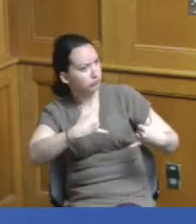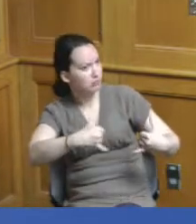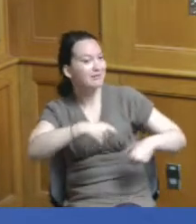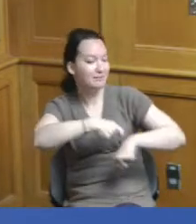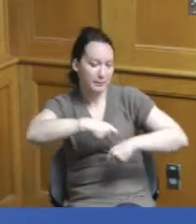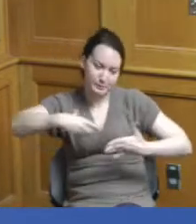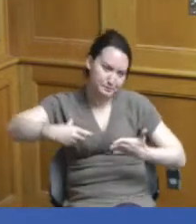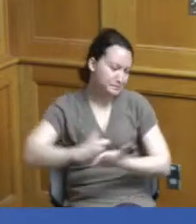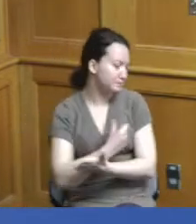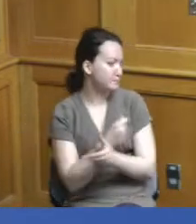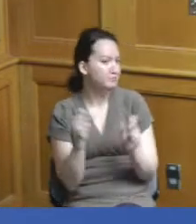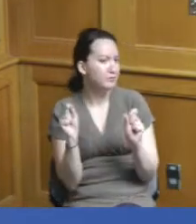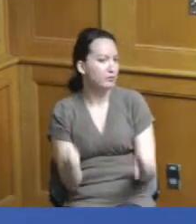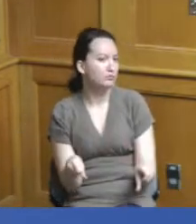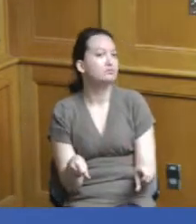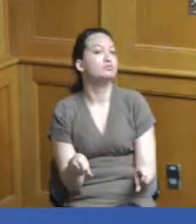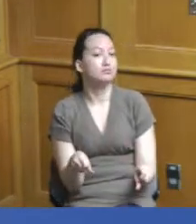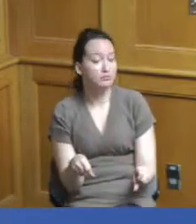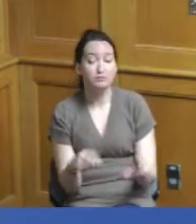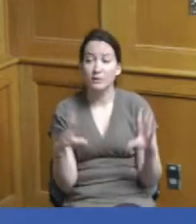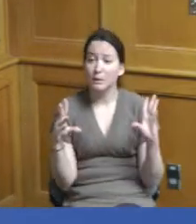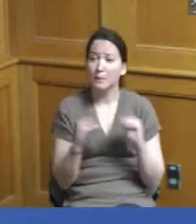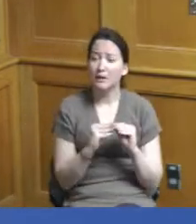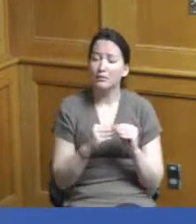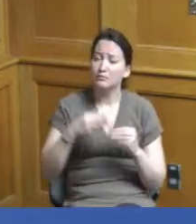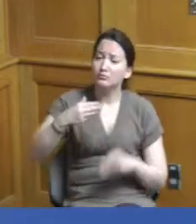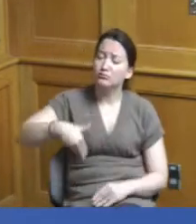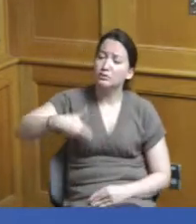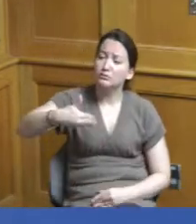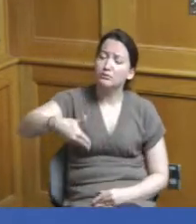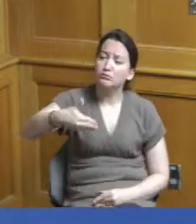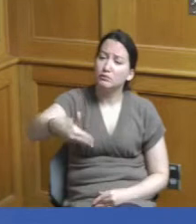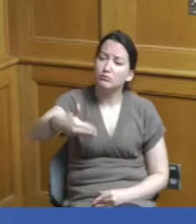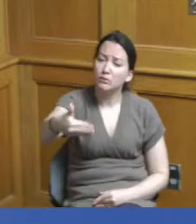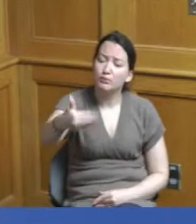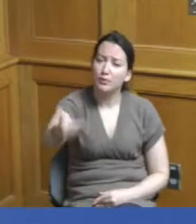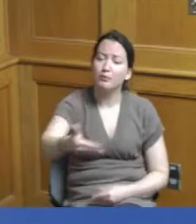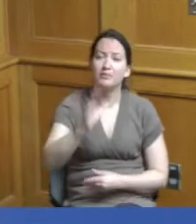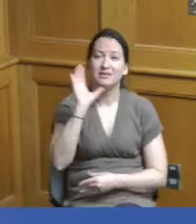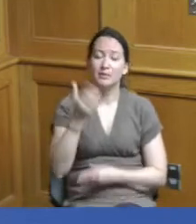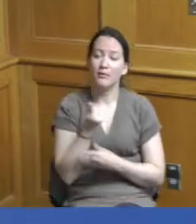to do that so those meetings would be scheduled over the course of the next couple of weeks again